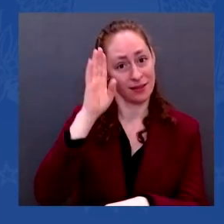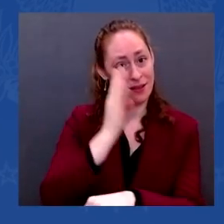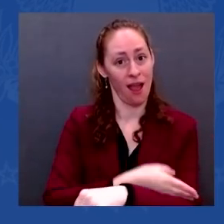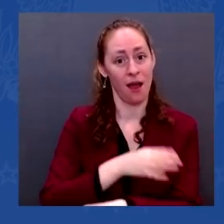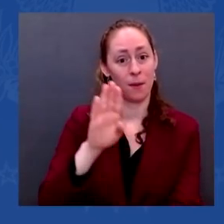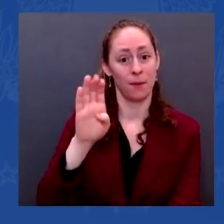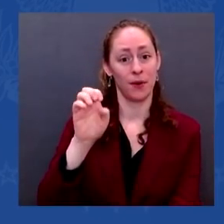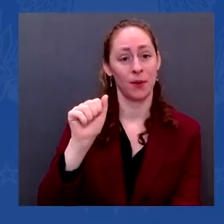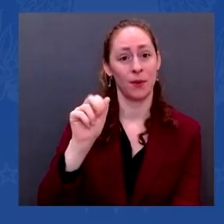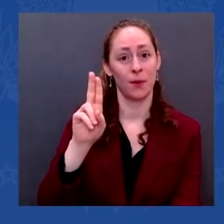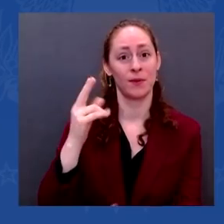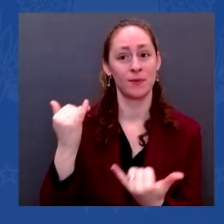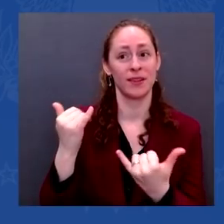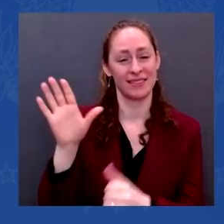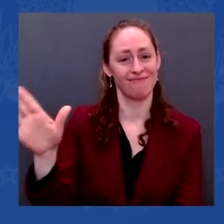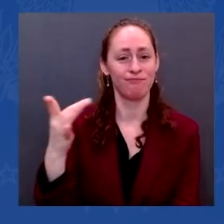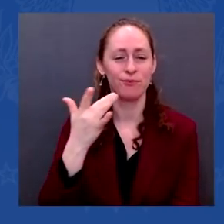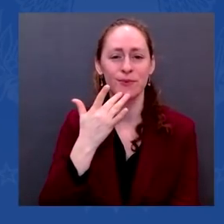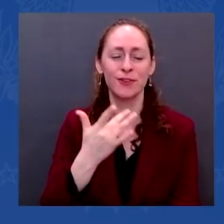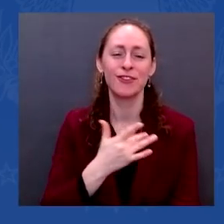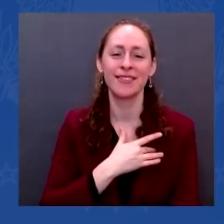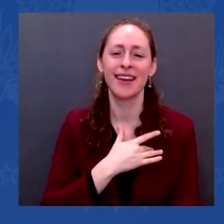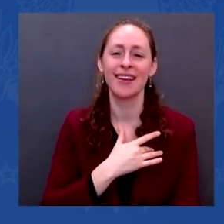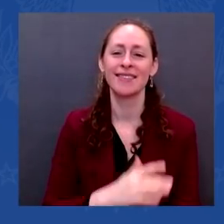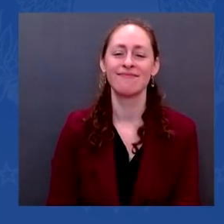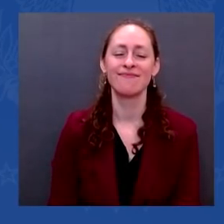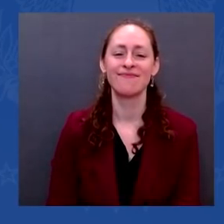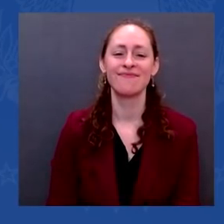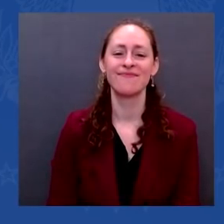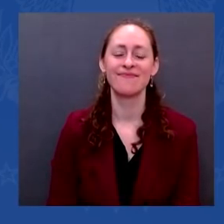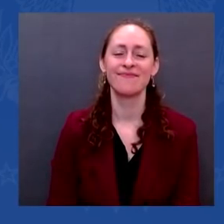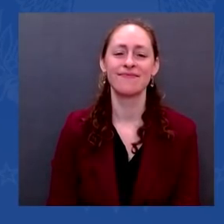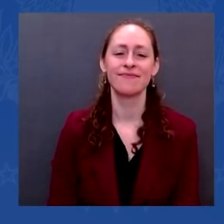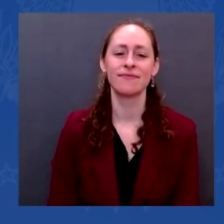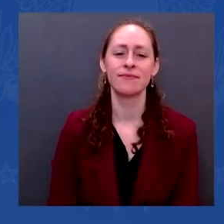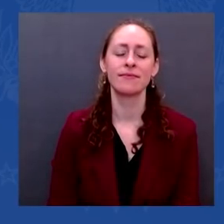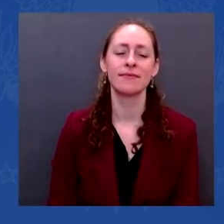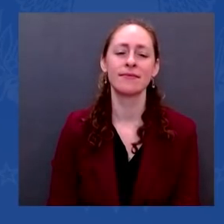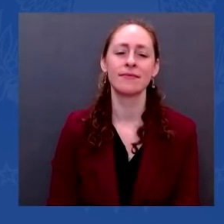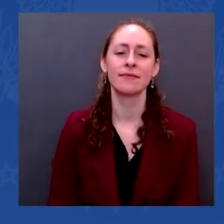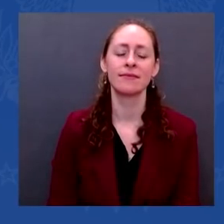he was going to die within minutes or -- if an hour -- that he looked at me,